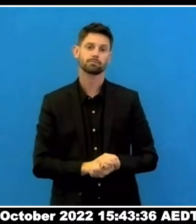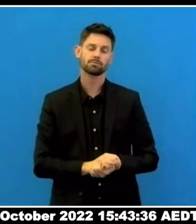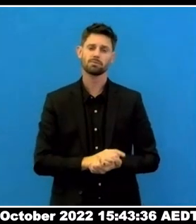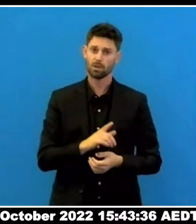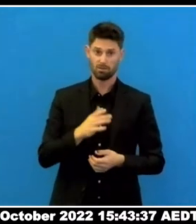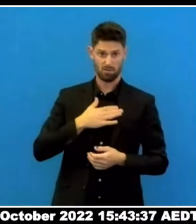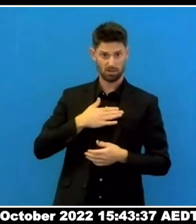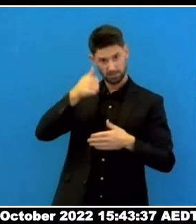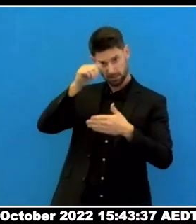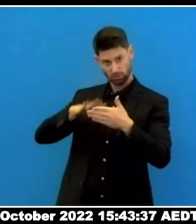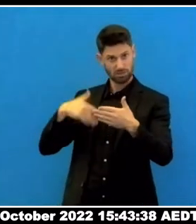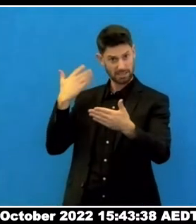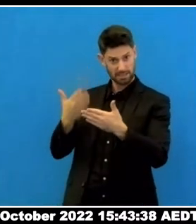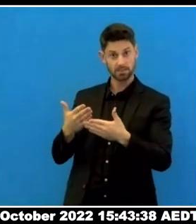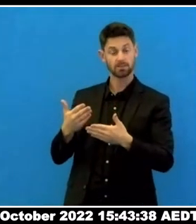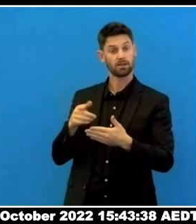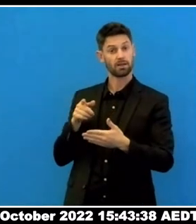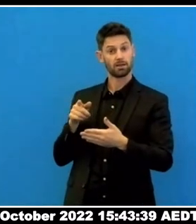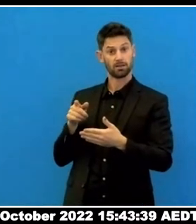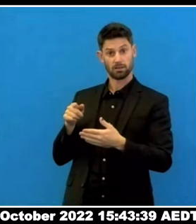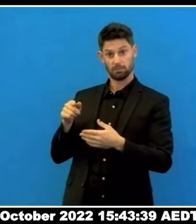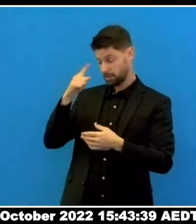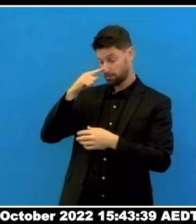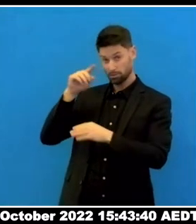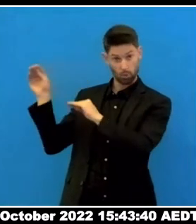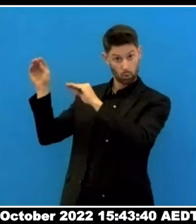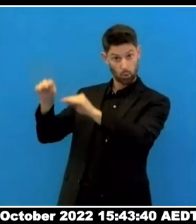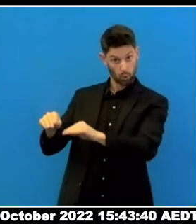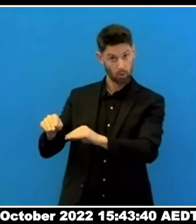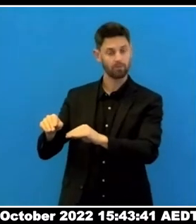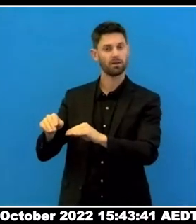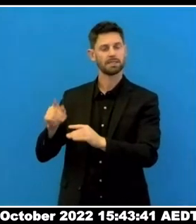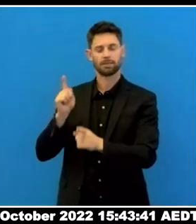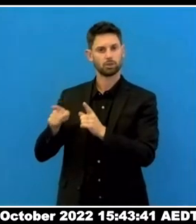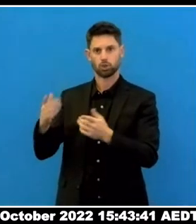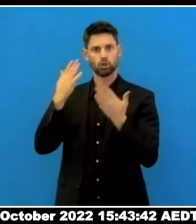they have a very low education about the NDIS